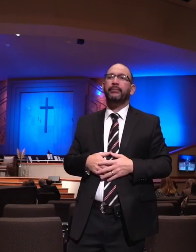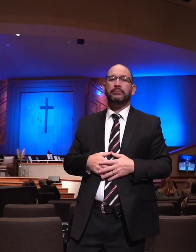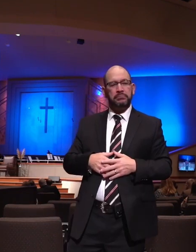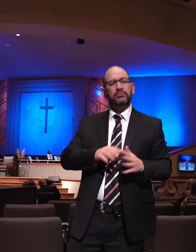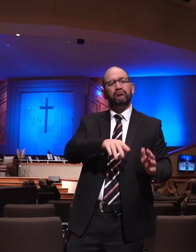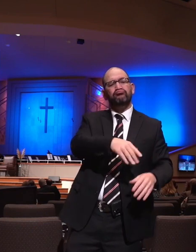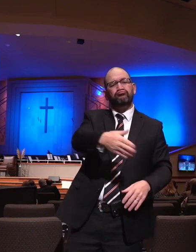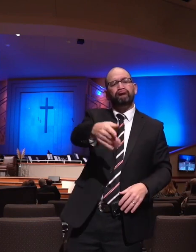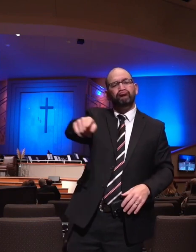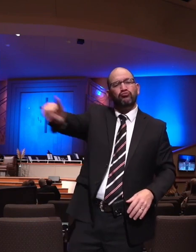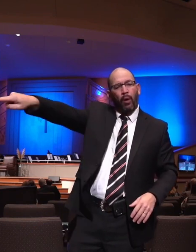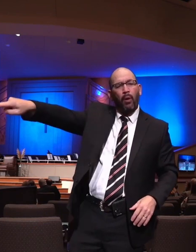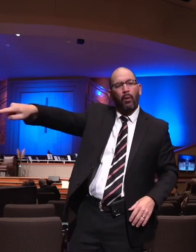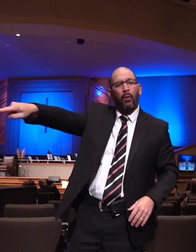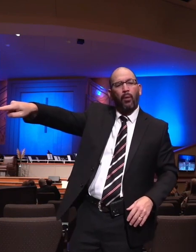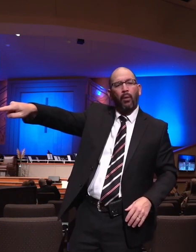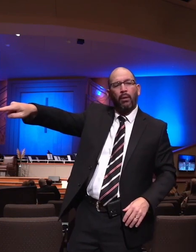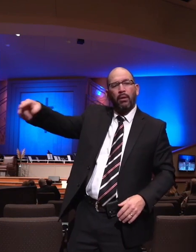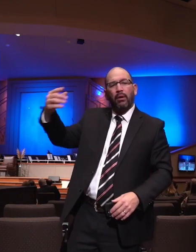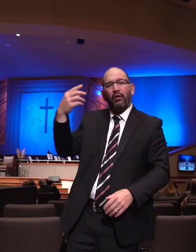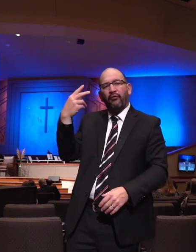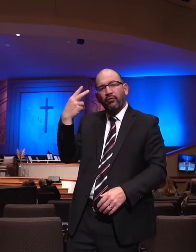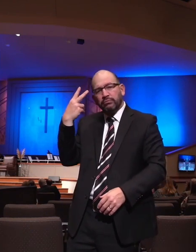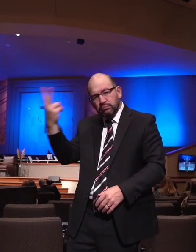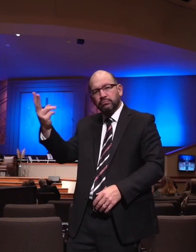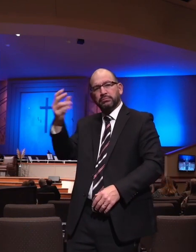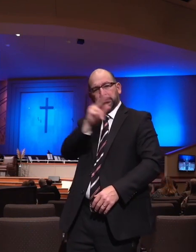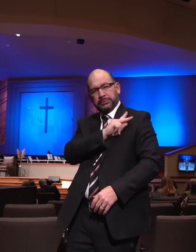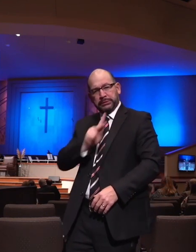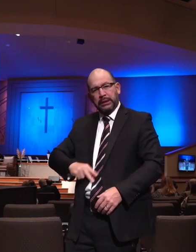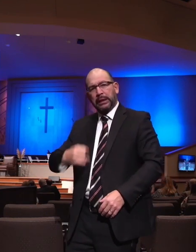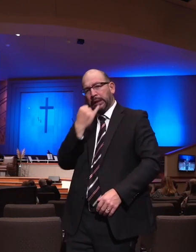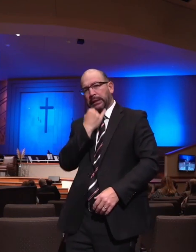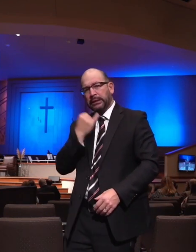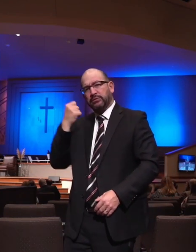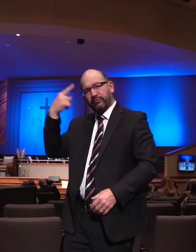king of Israel give them a bunch of money and have him heal I mean what in